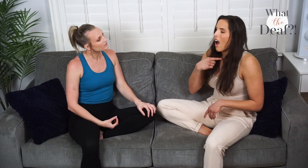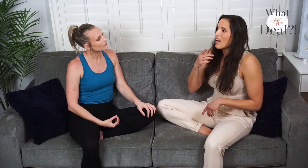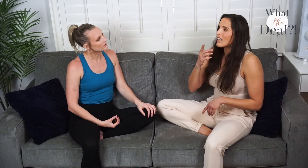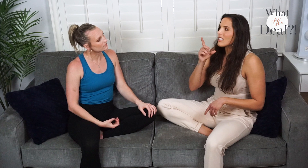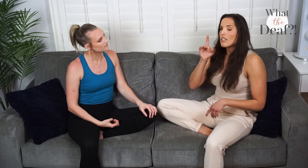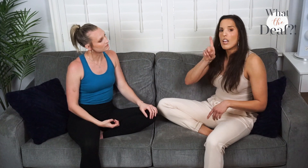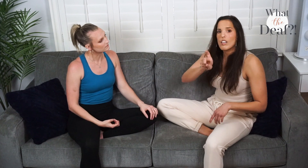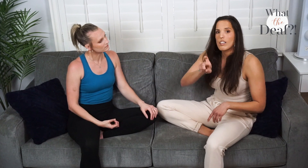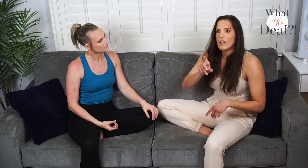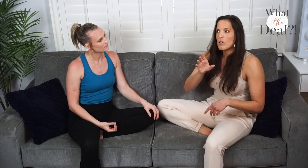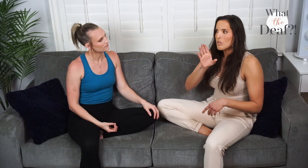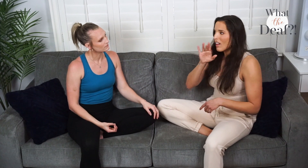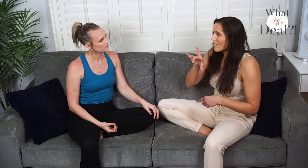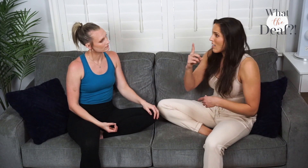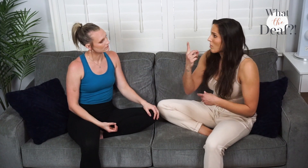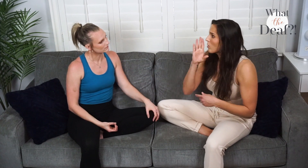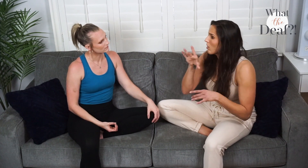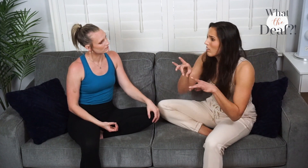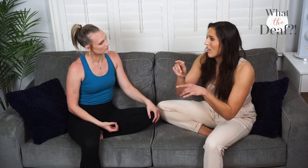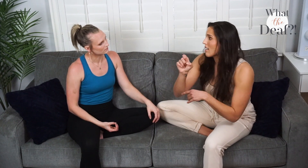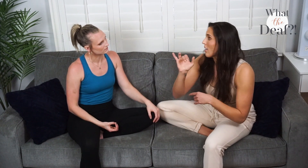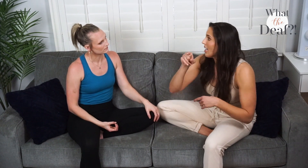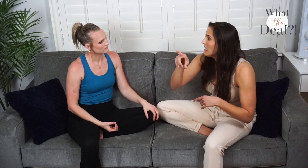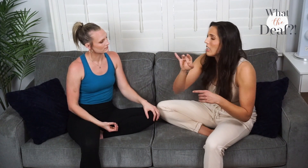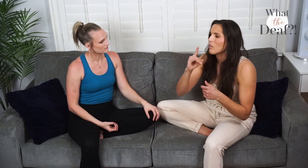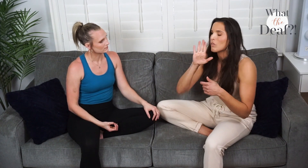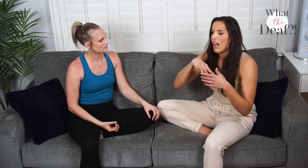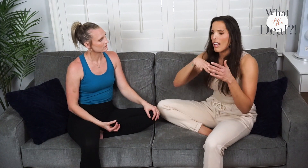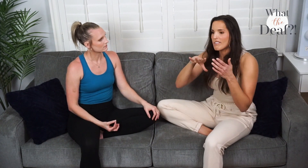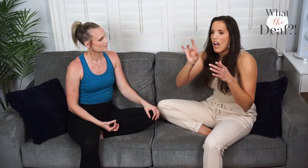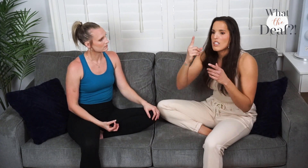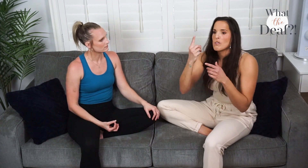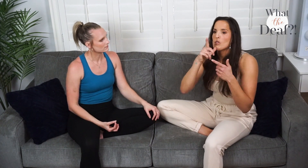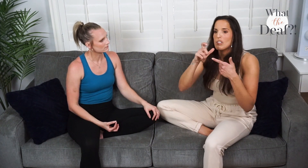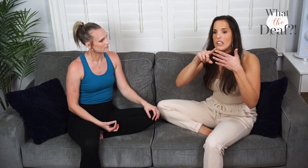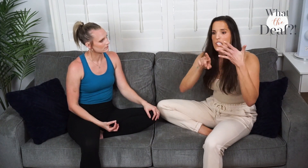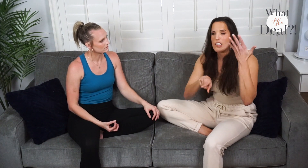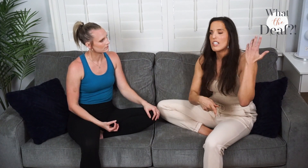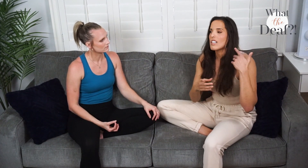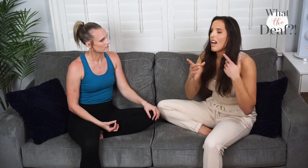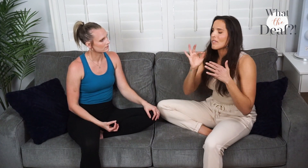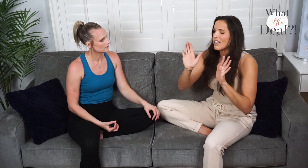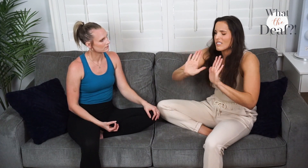Because I did question myself, I was like, “Will I find somebody who did all these things?”